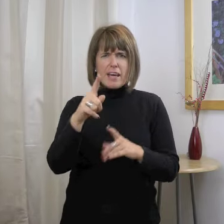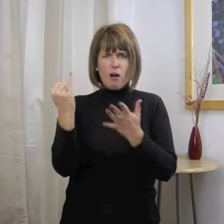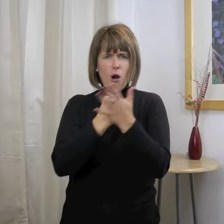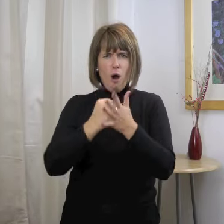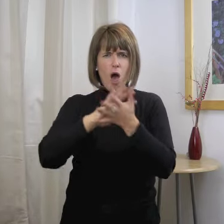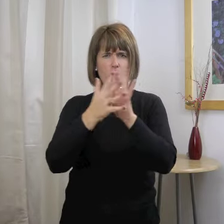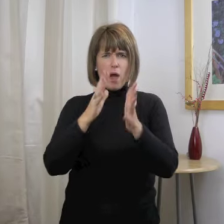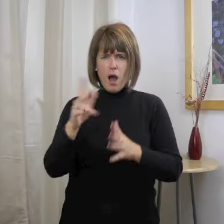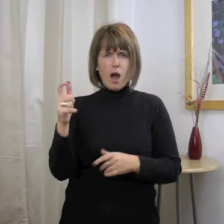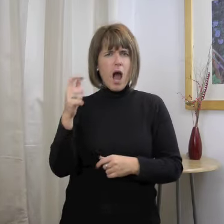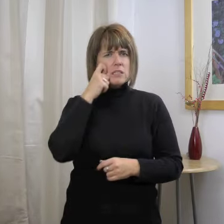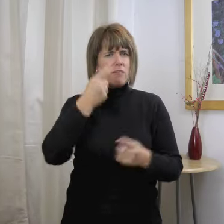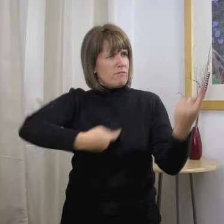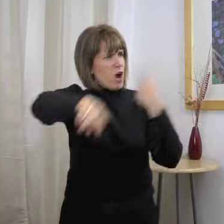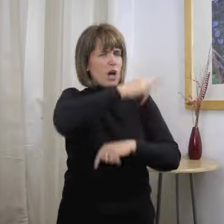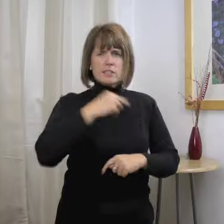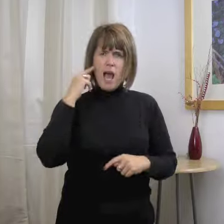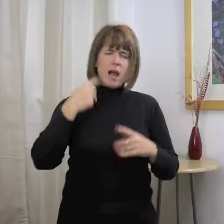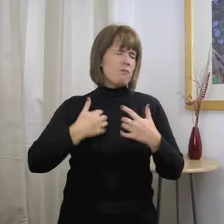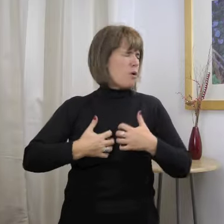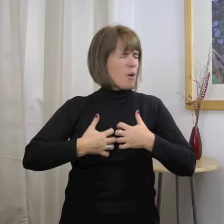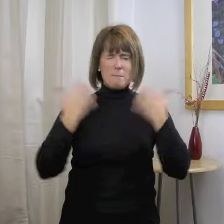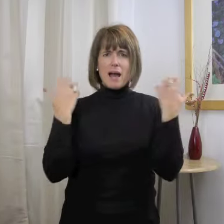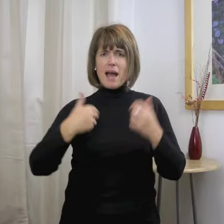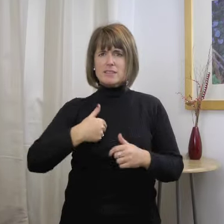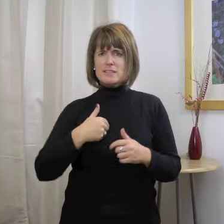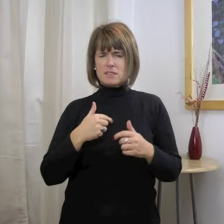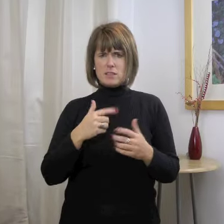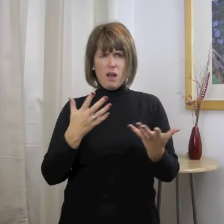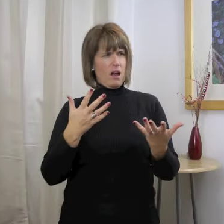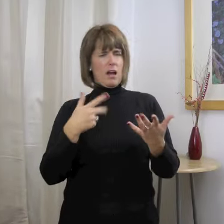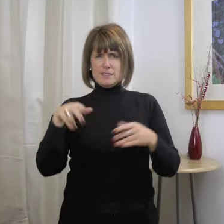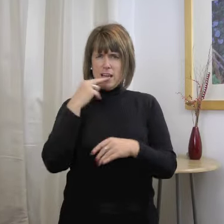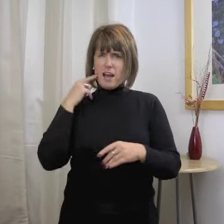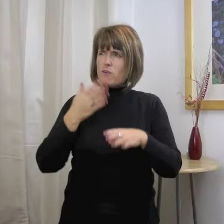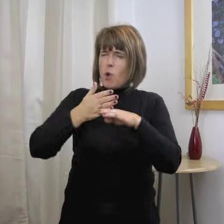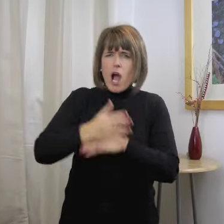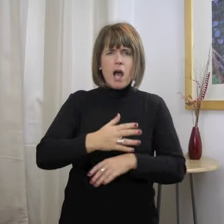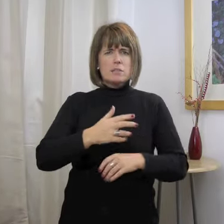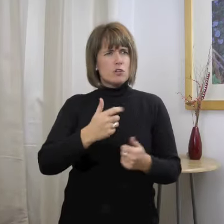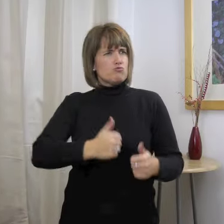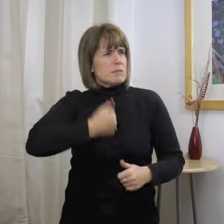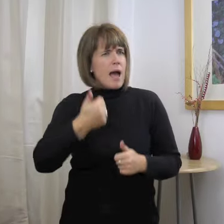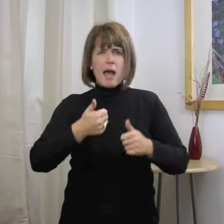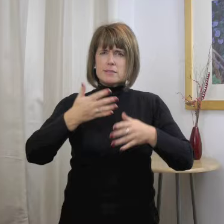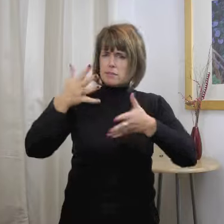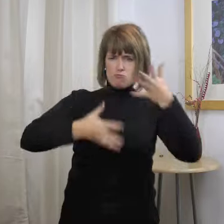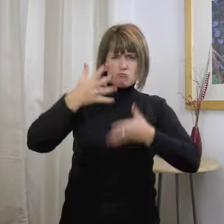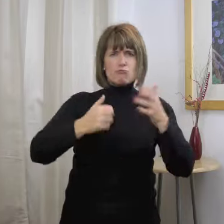'interpreting' is utter rubbish'. It was a massive insult to the Deaf Community and I was furious; all the hard work Deaf people have put in to earn respect for